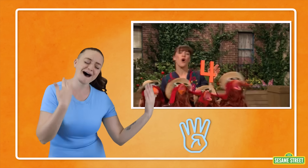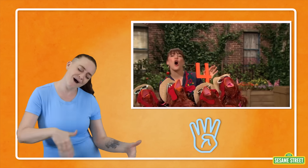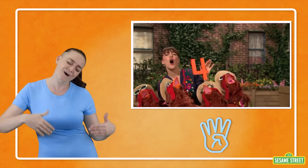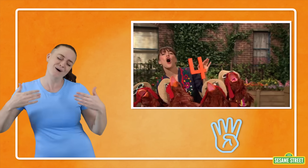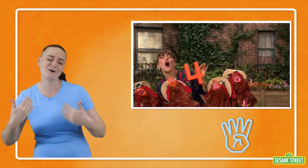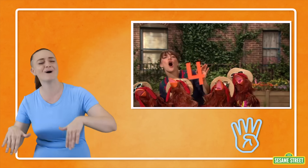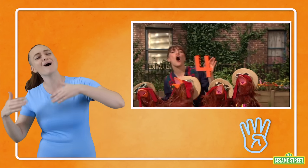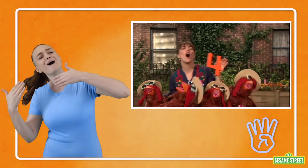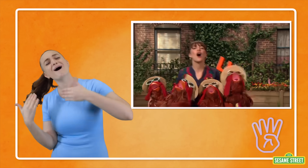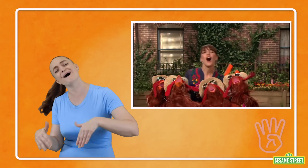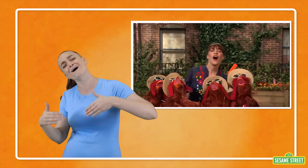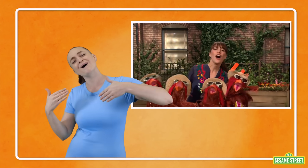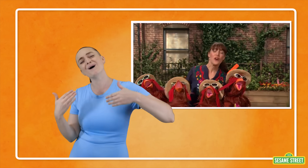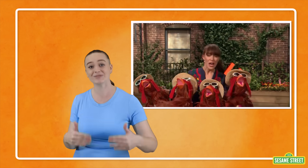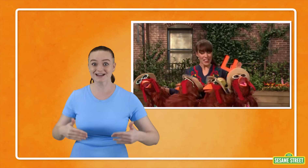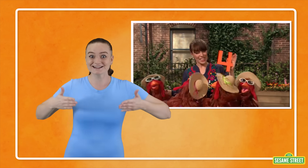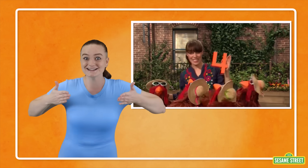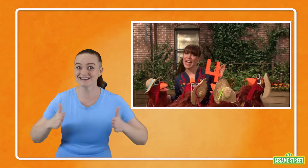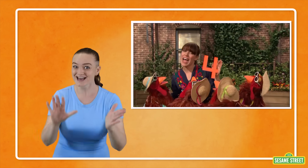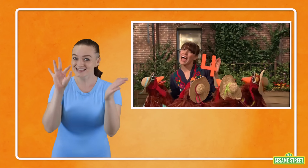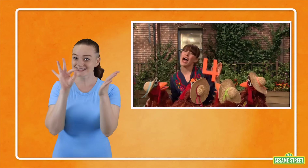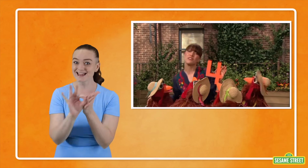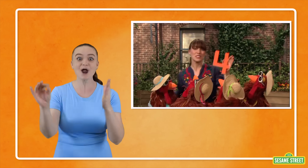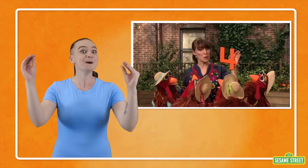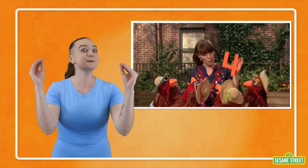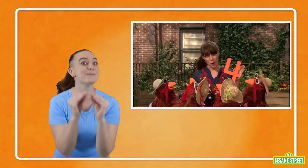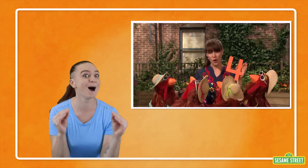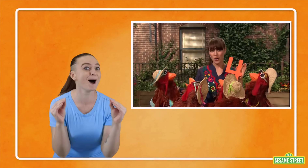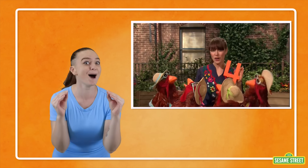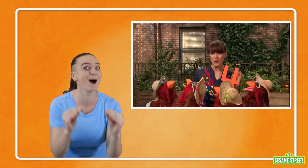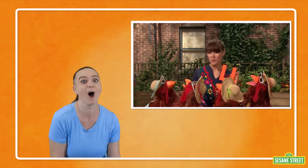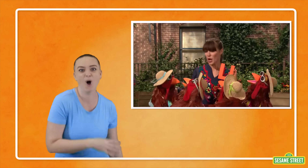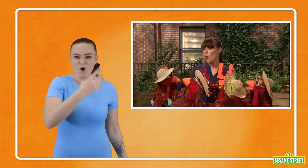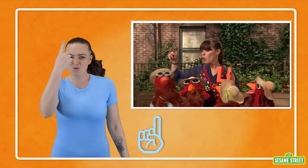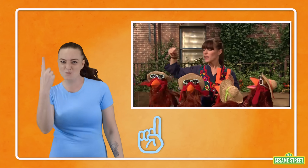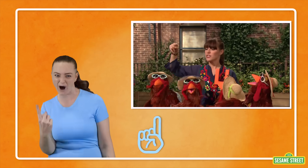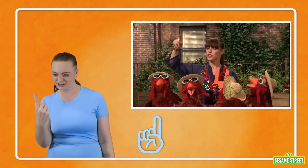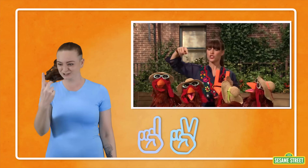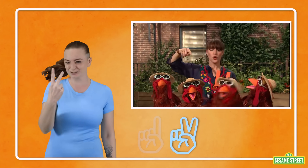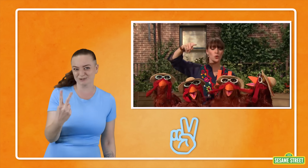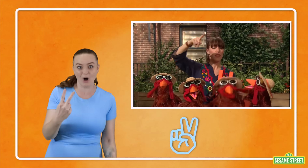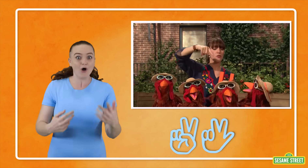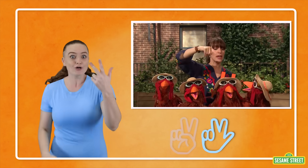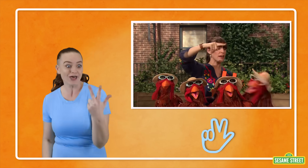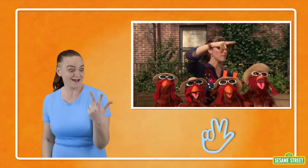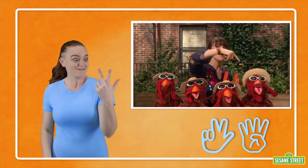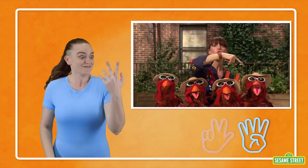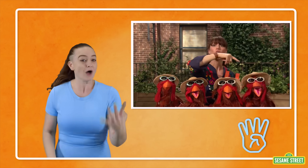Whoa, let's count some more One, two, three, four